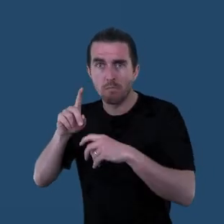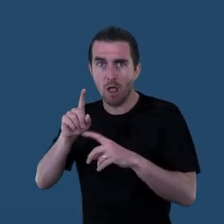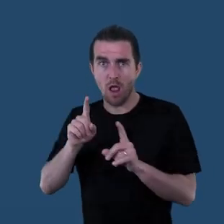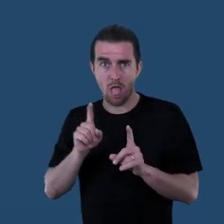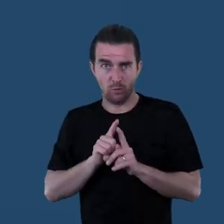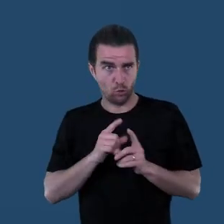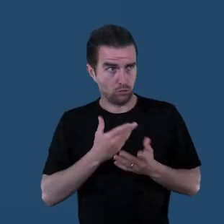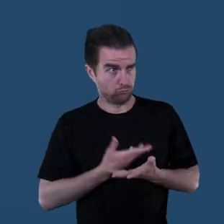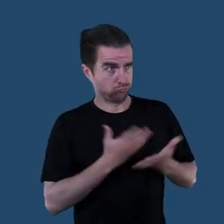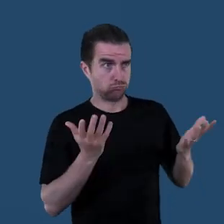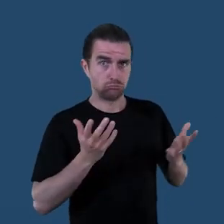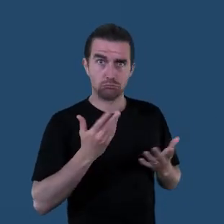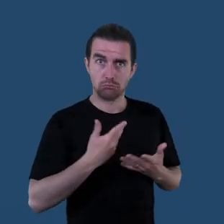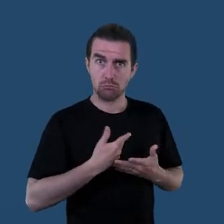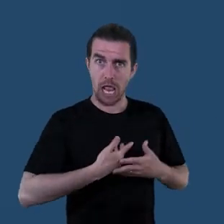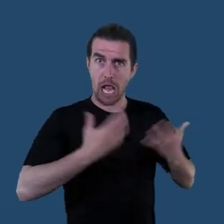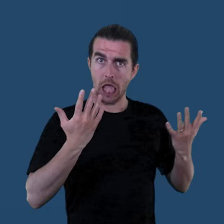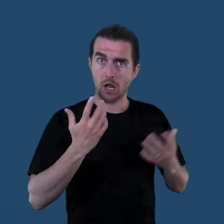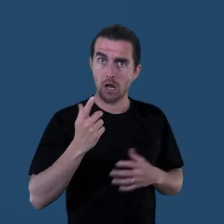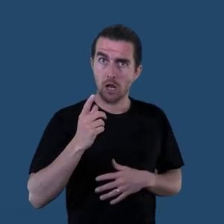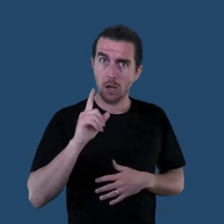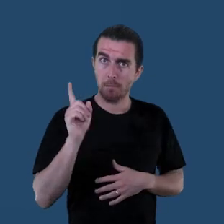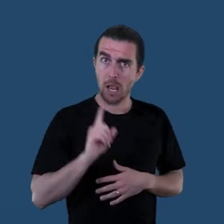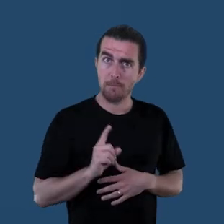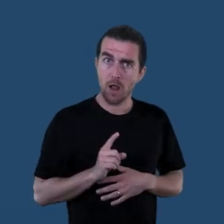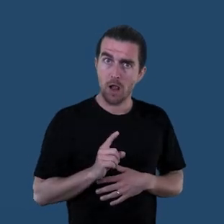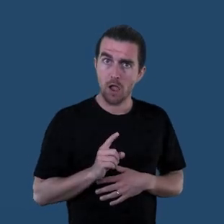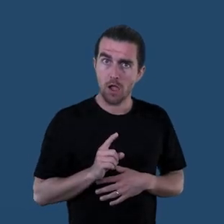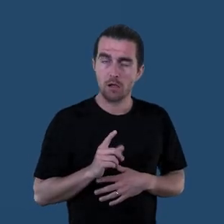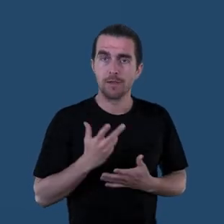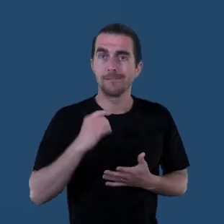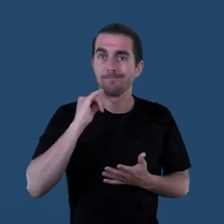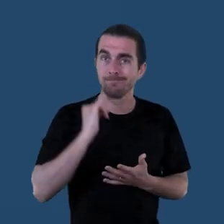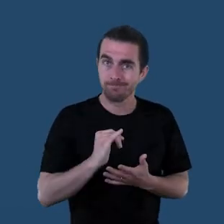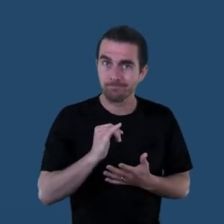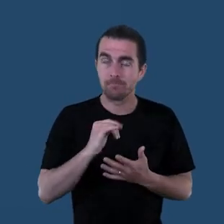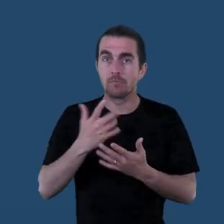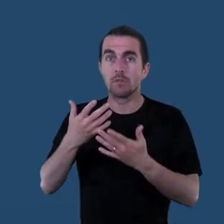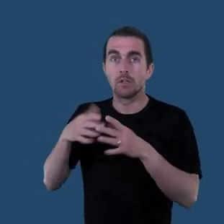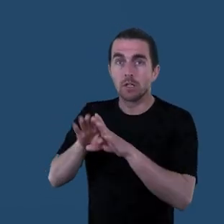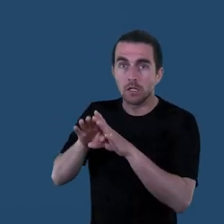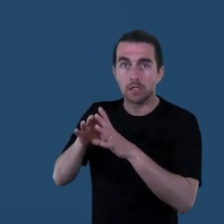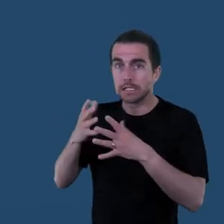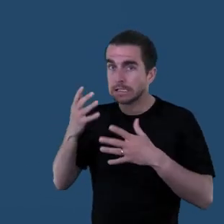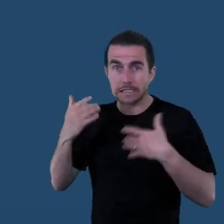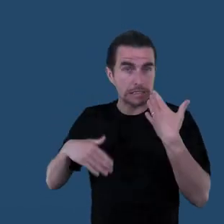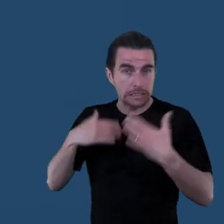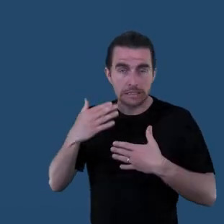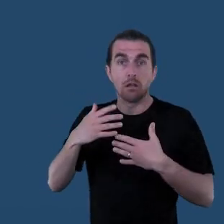about the natural world, but the general public as well. But the museum has actually, is actually in the midst of a project